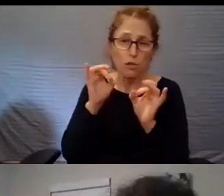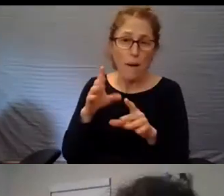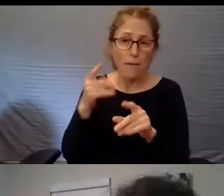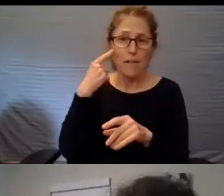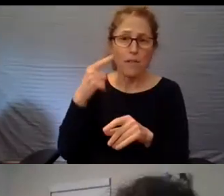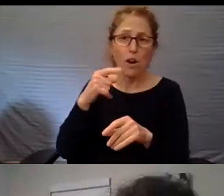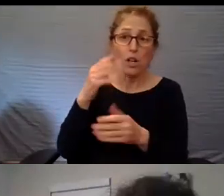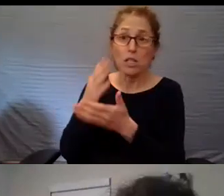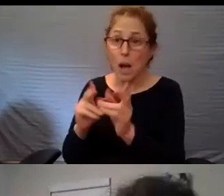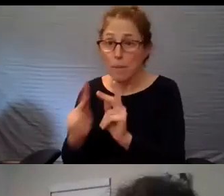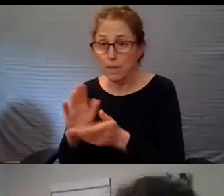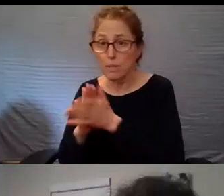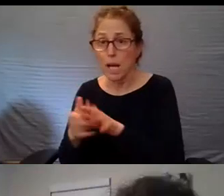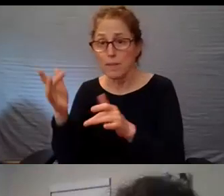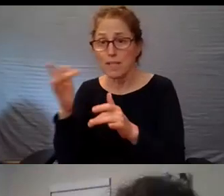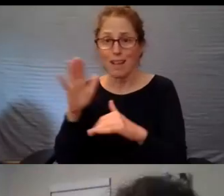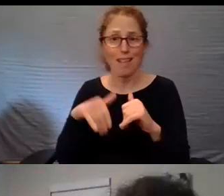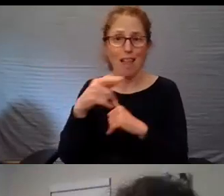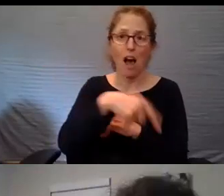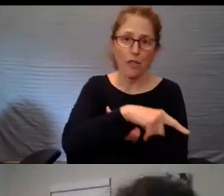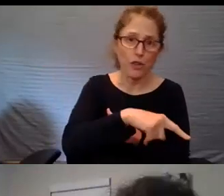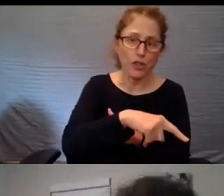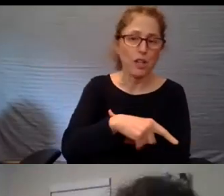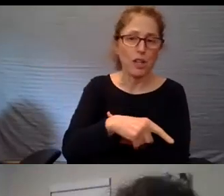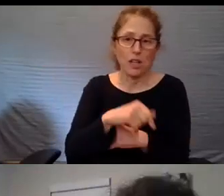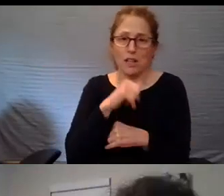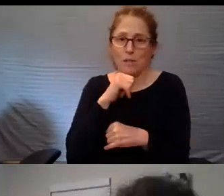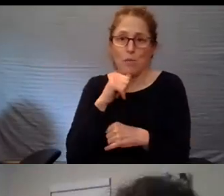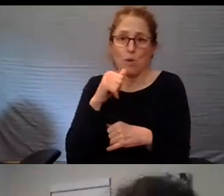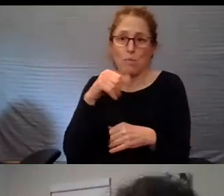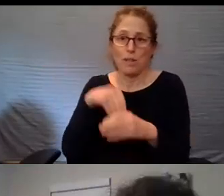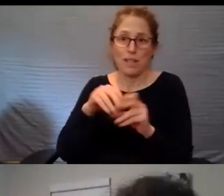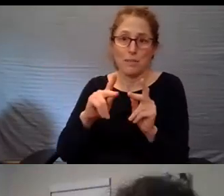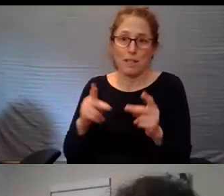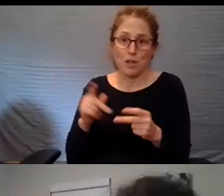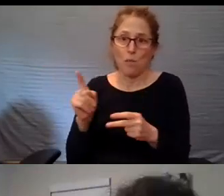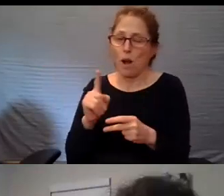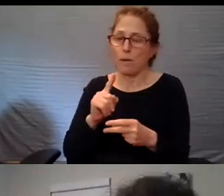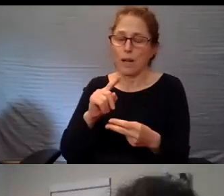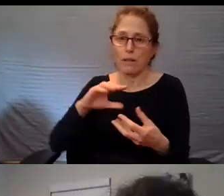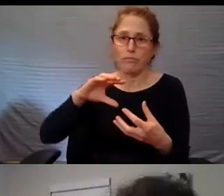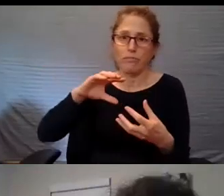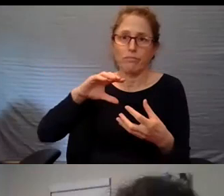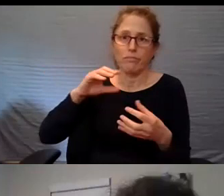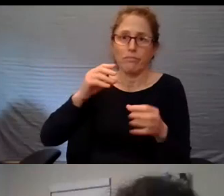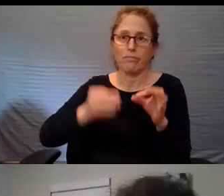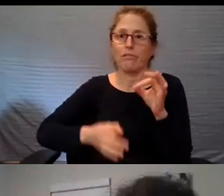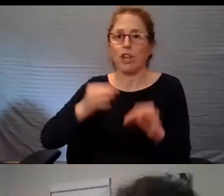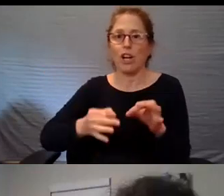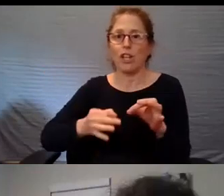we wouldn't be in this position where we completely misjudged the potency of this virus.